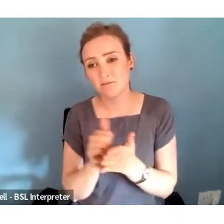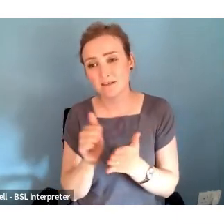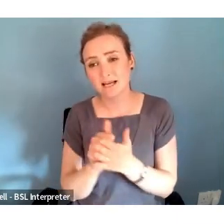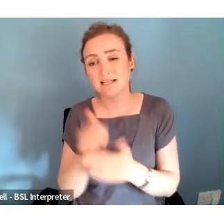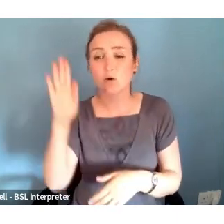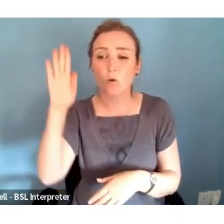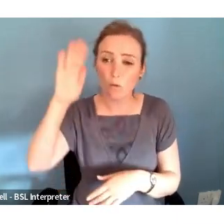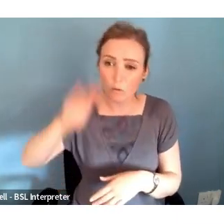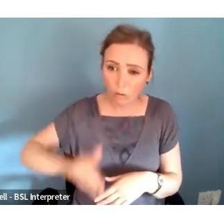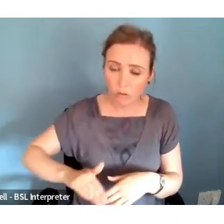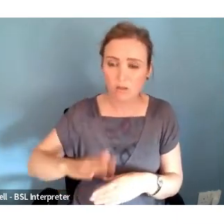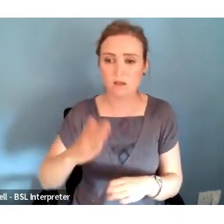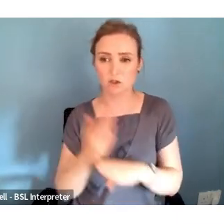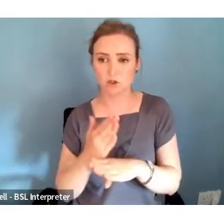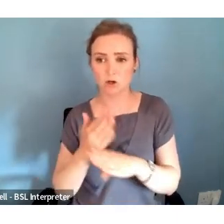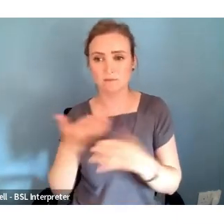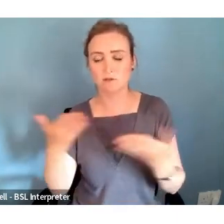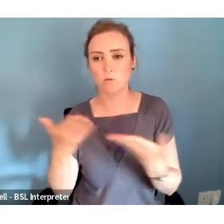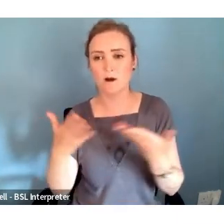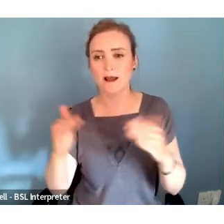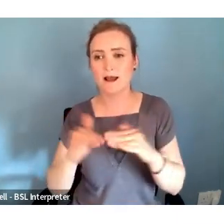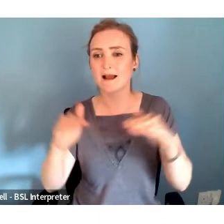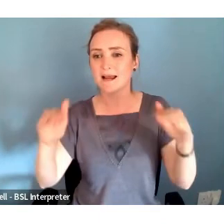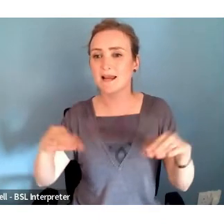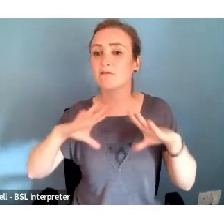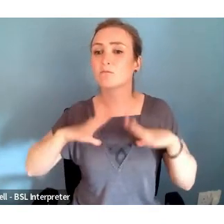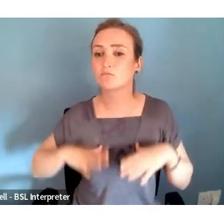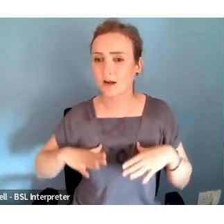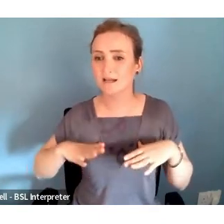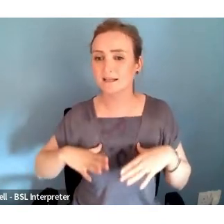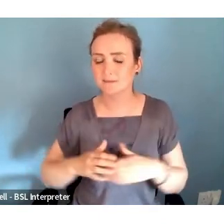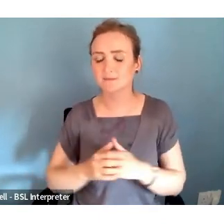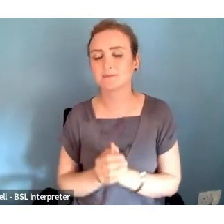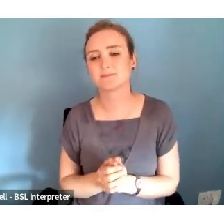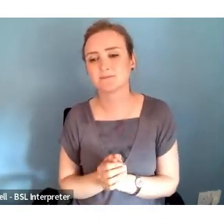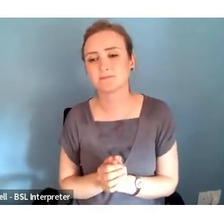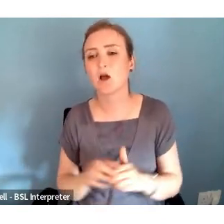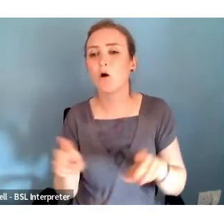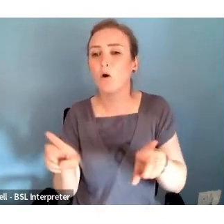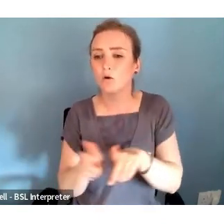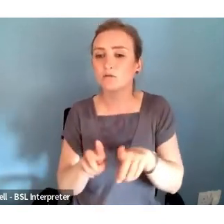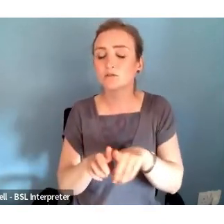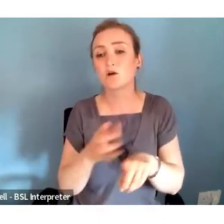. We do also have relatively good networks by